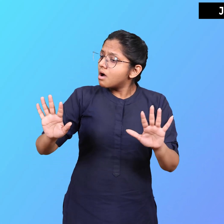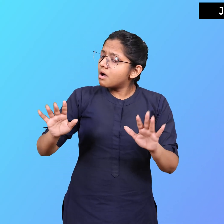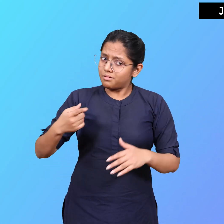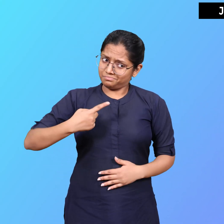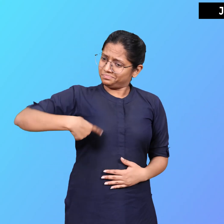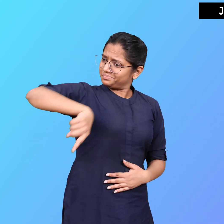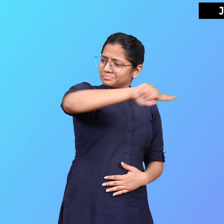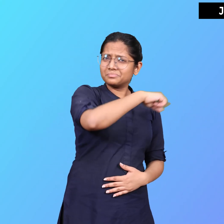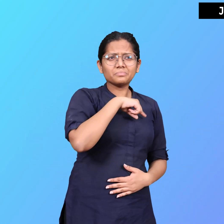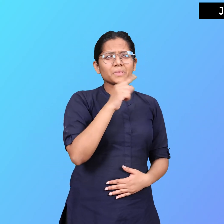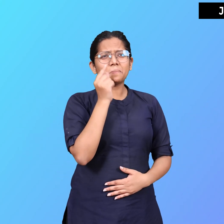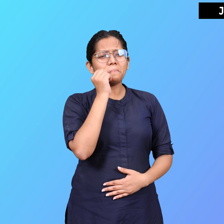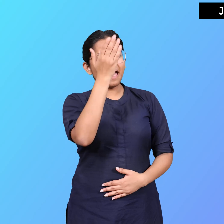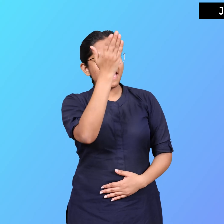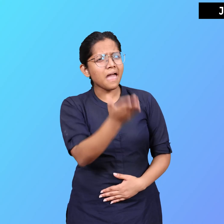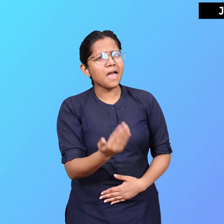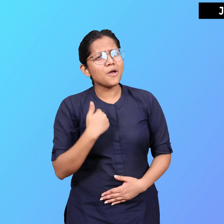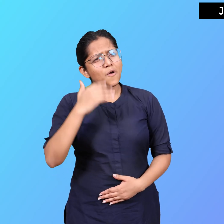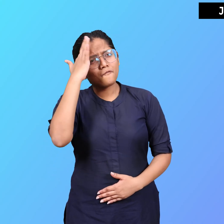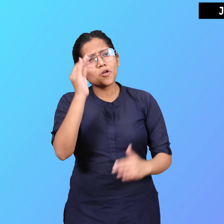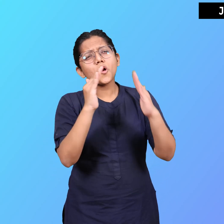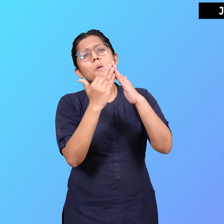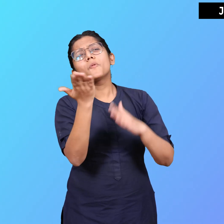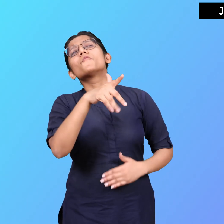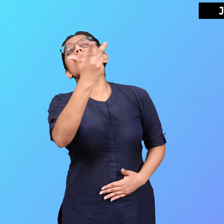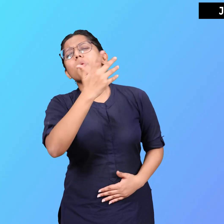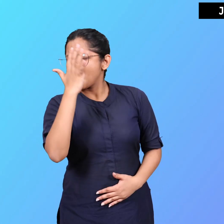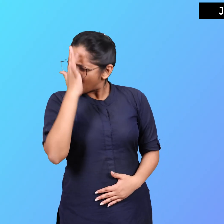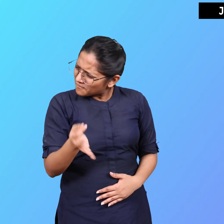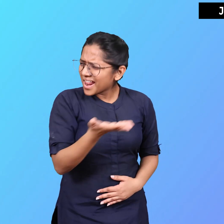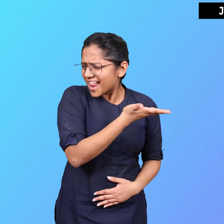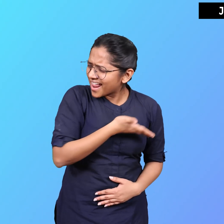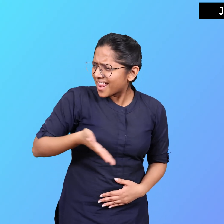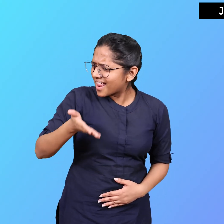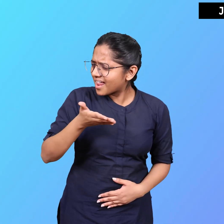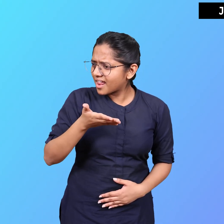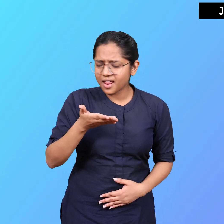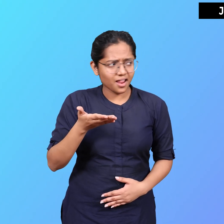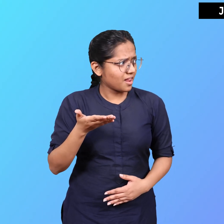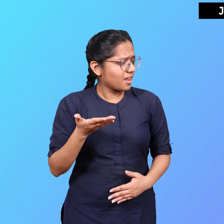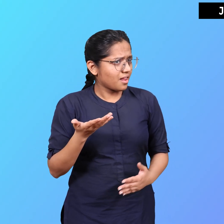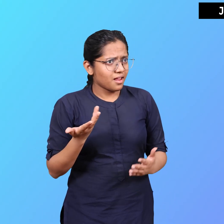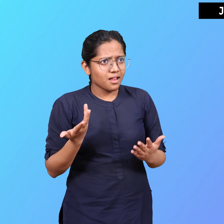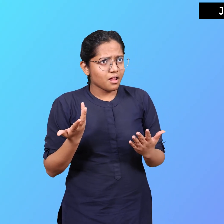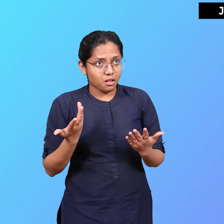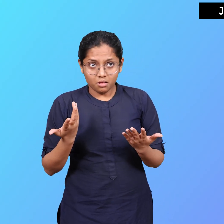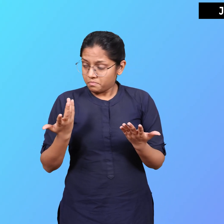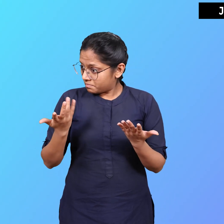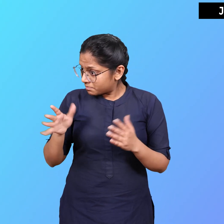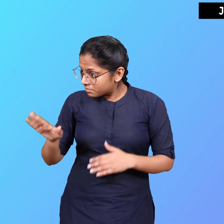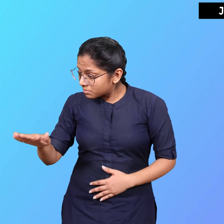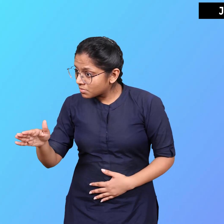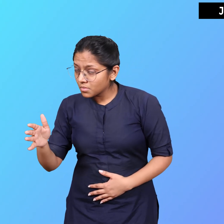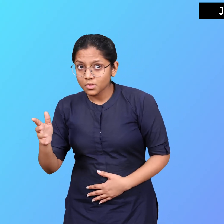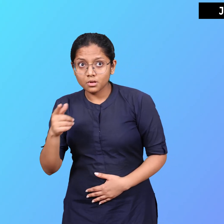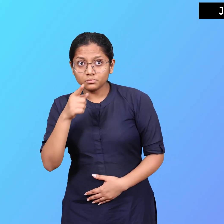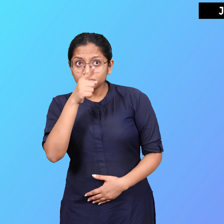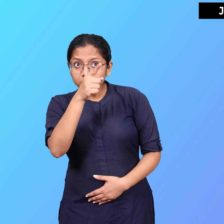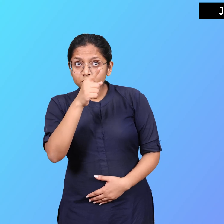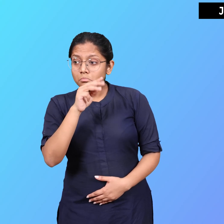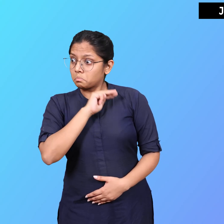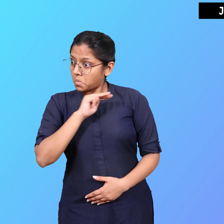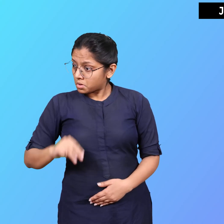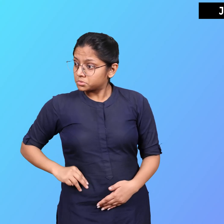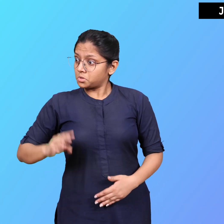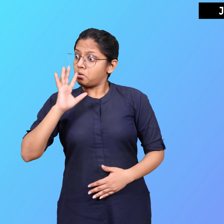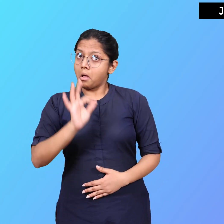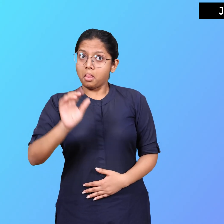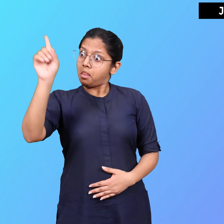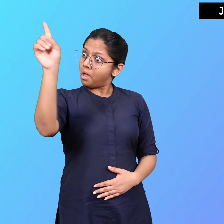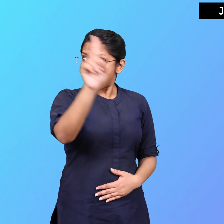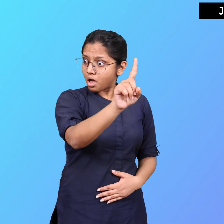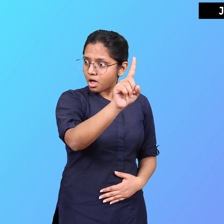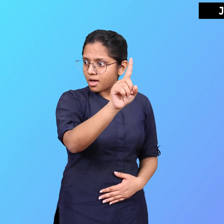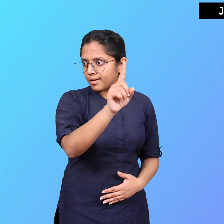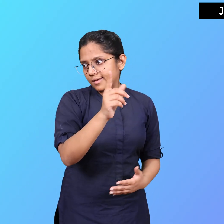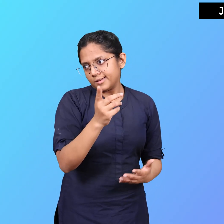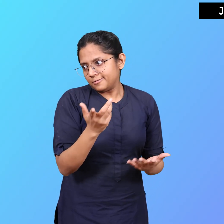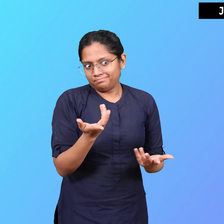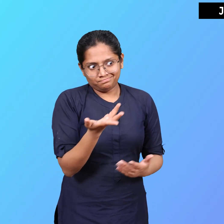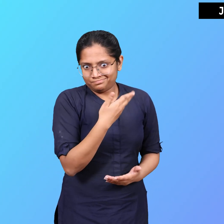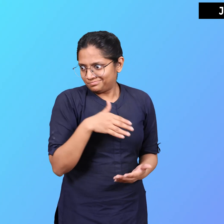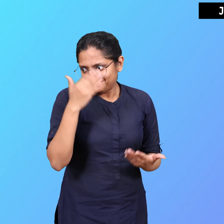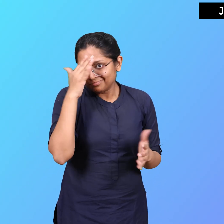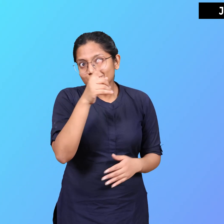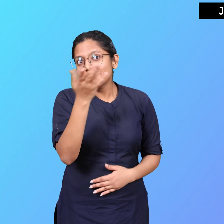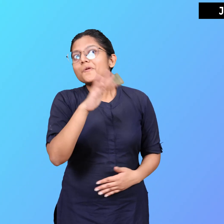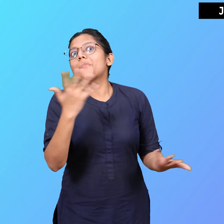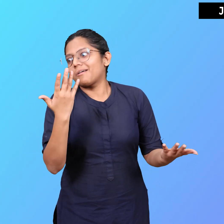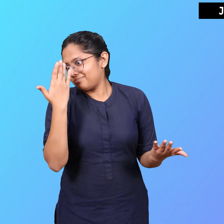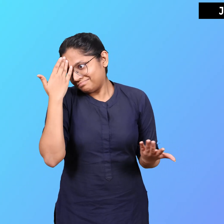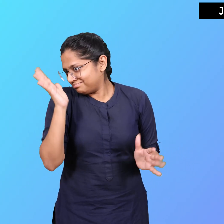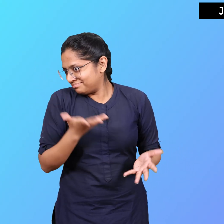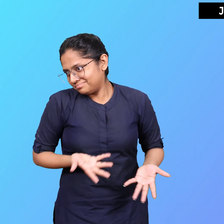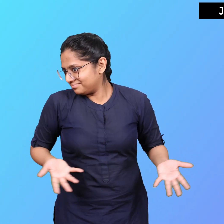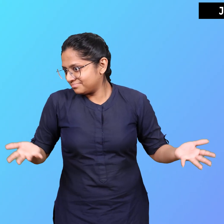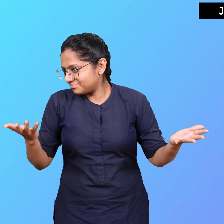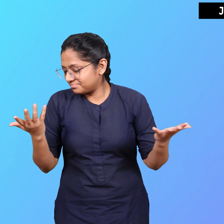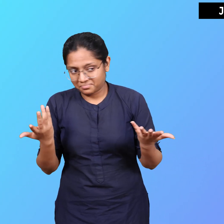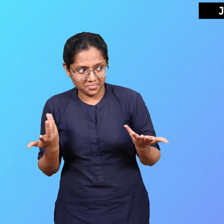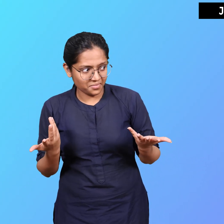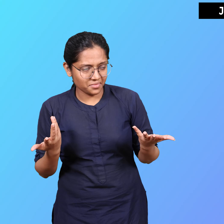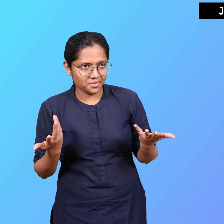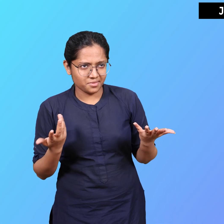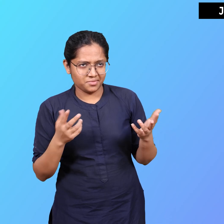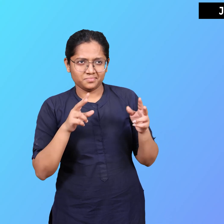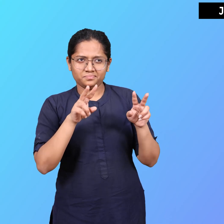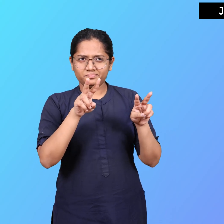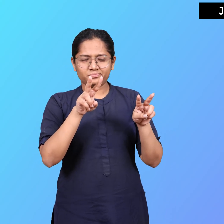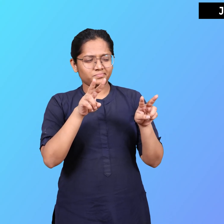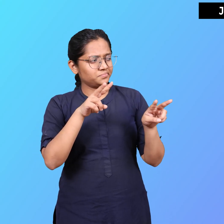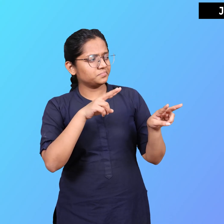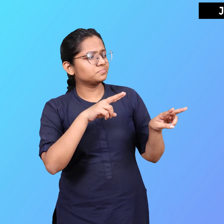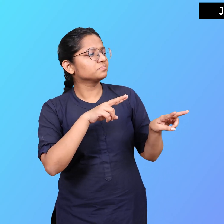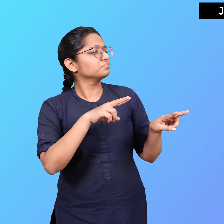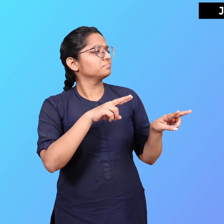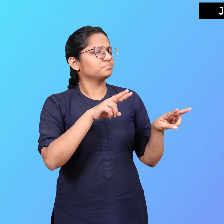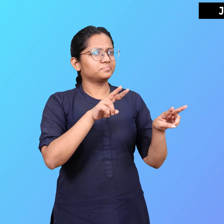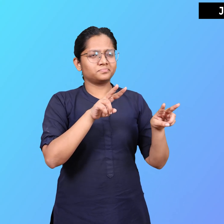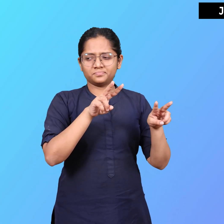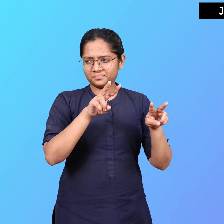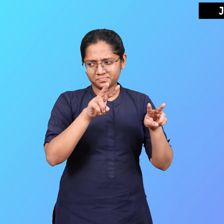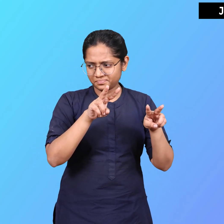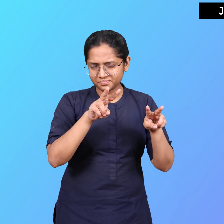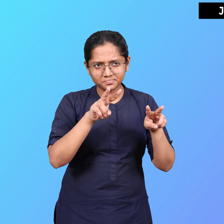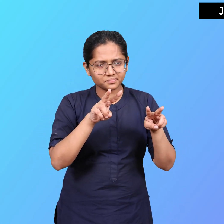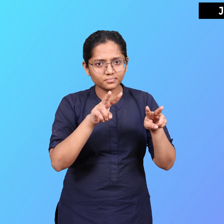But when the real Messiah comes, no one will know where he comes from. And we know where this man’s home is.”